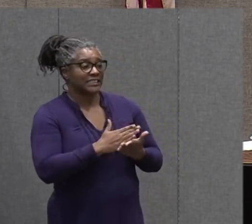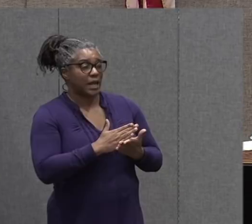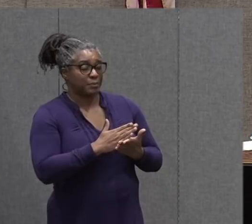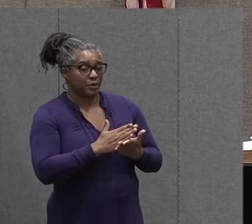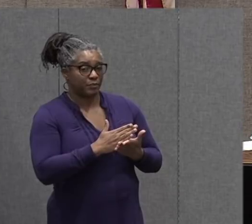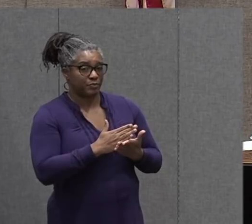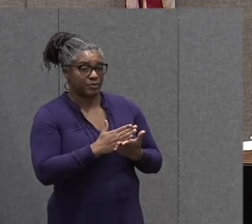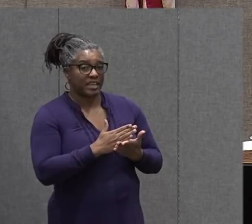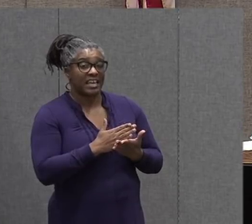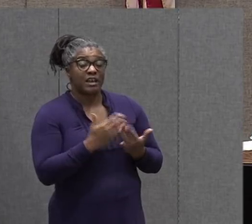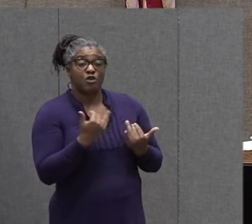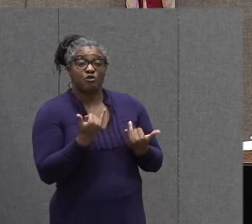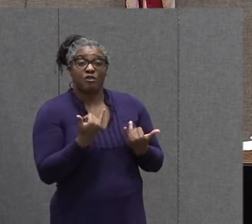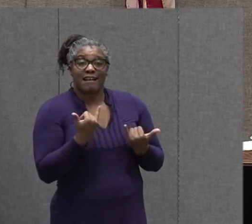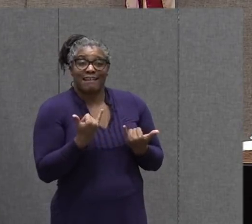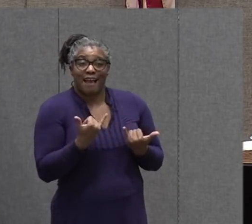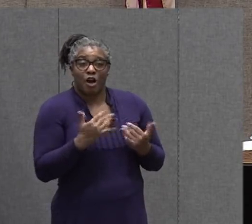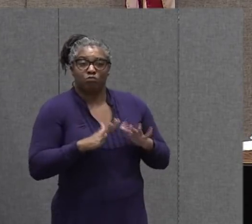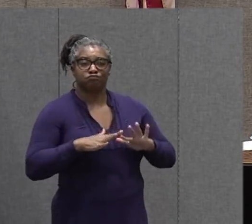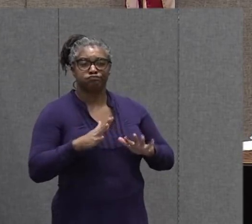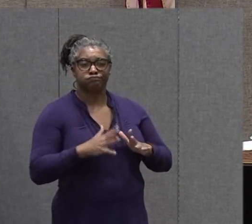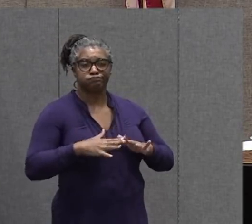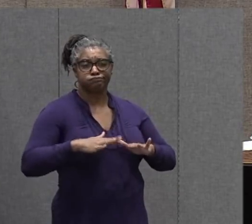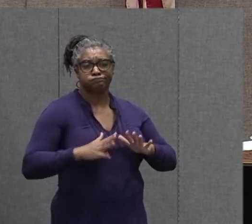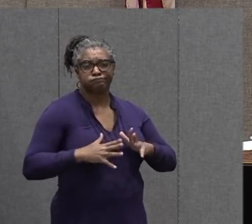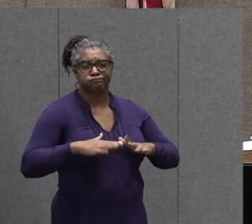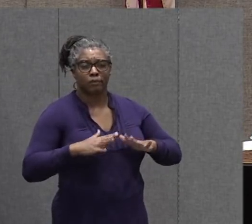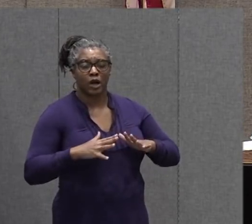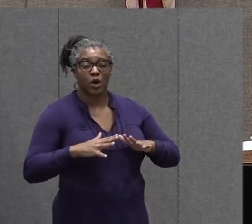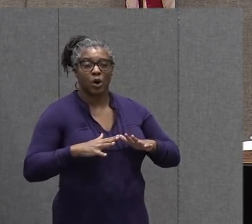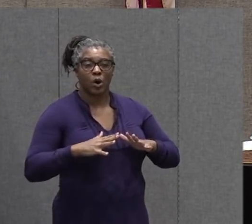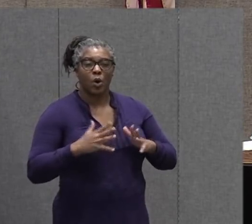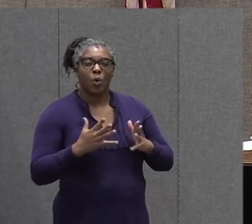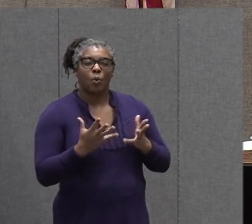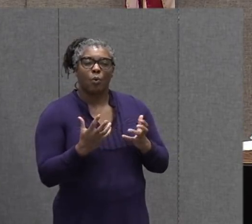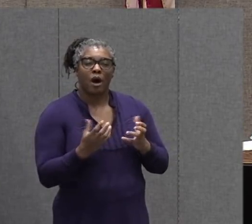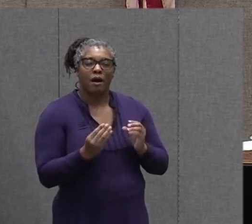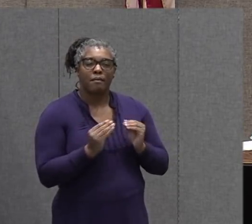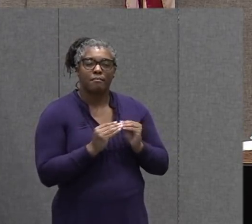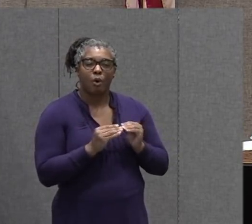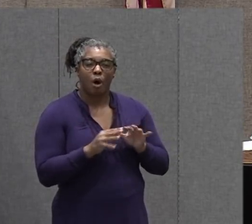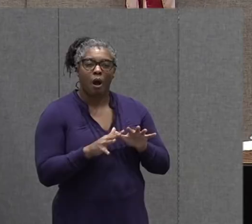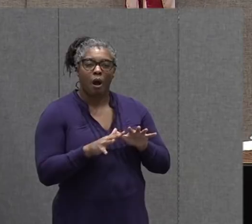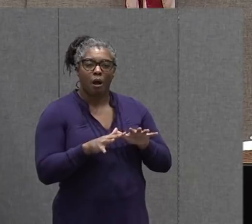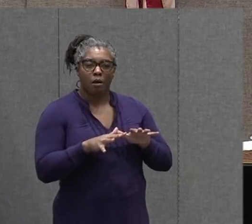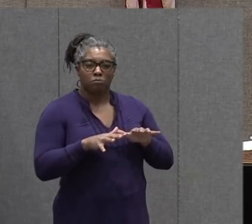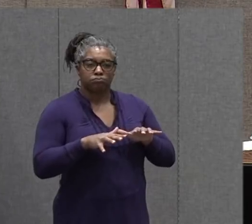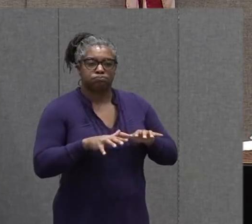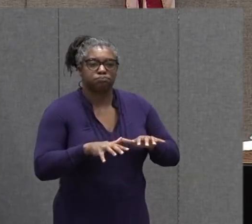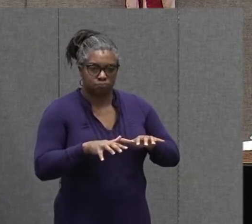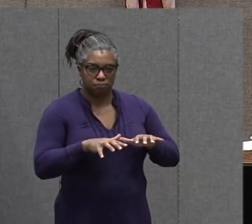[Mr. R] was just like my poem where the whisk whisk [Miss Garcia] whisk whisks, keep whisking, keep whisking.